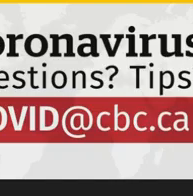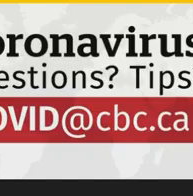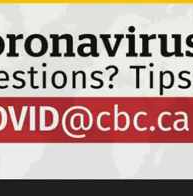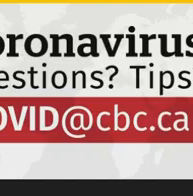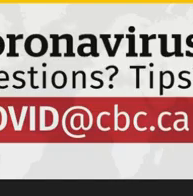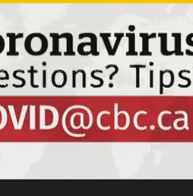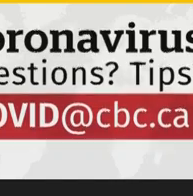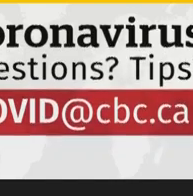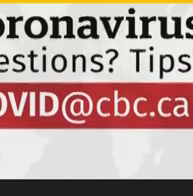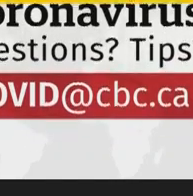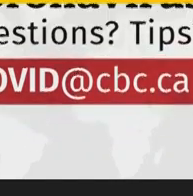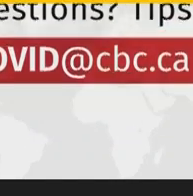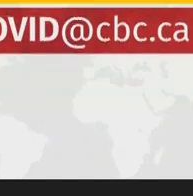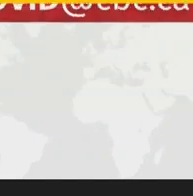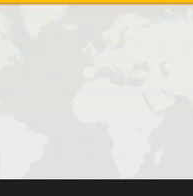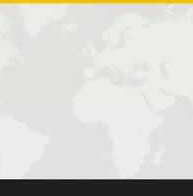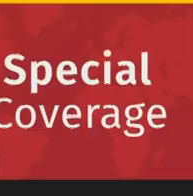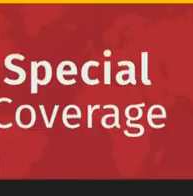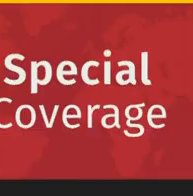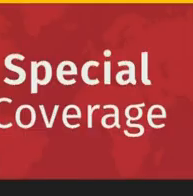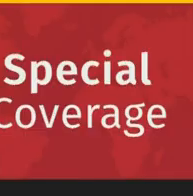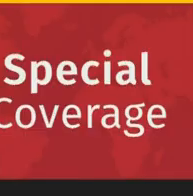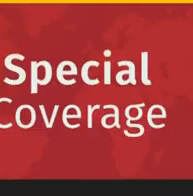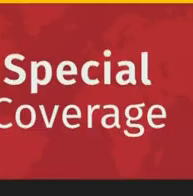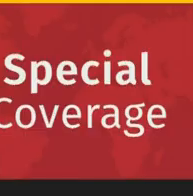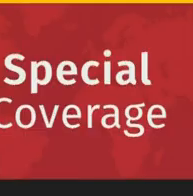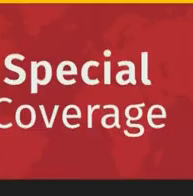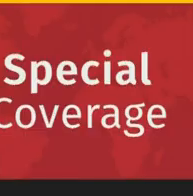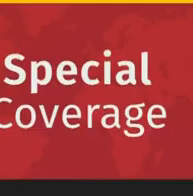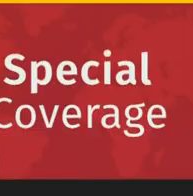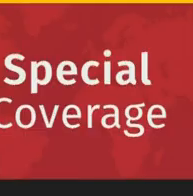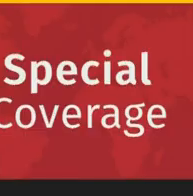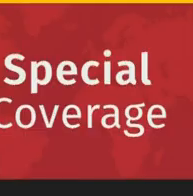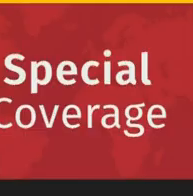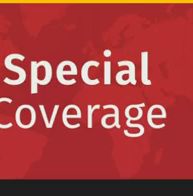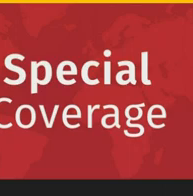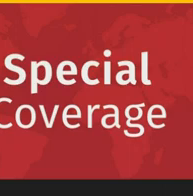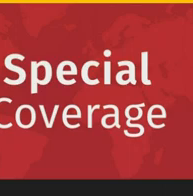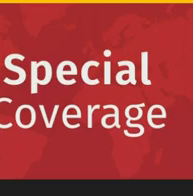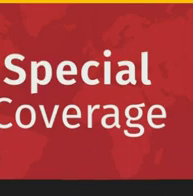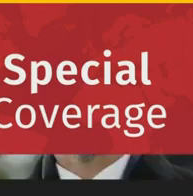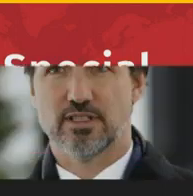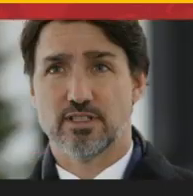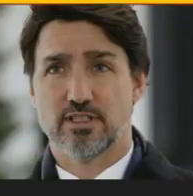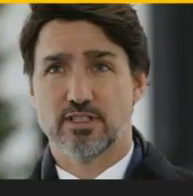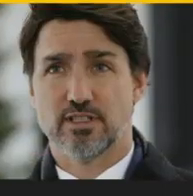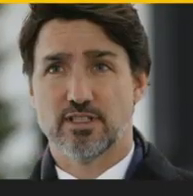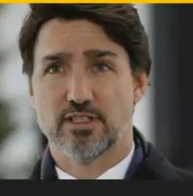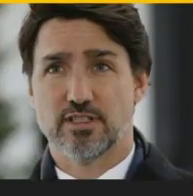IMPORTANT, AND MAYBE THIS GIVES US AS BETTER PICTURE.